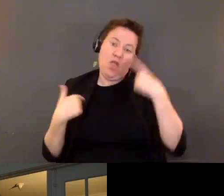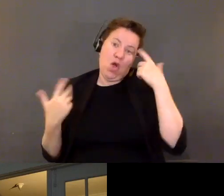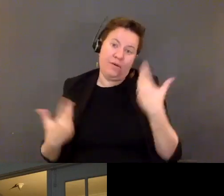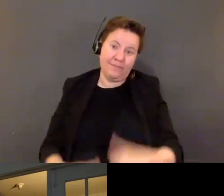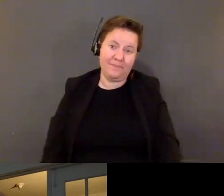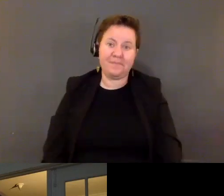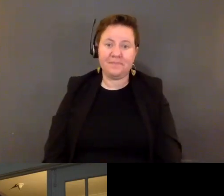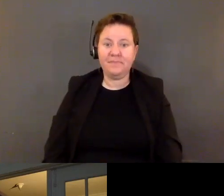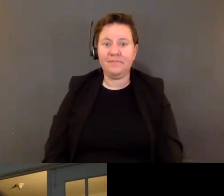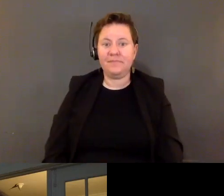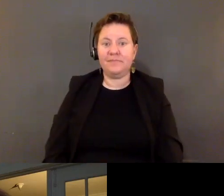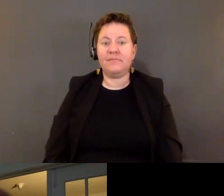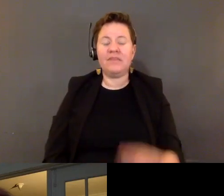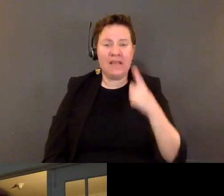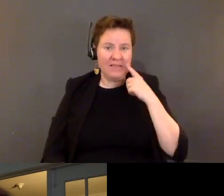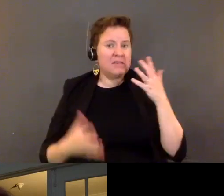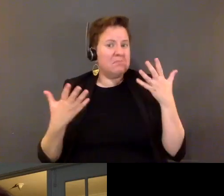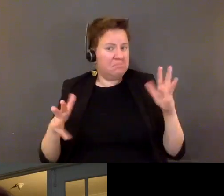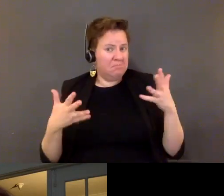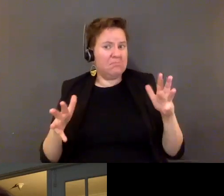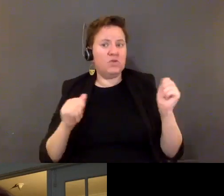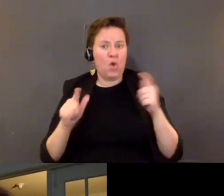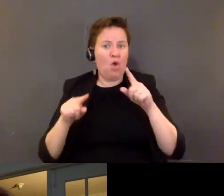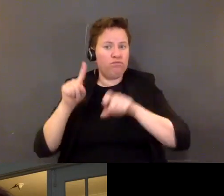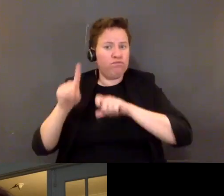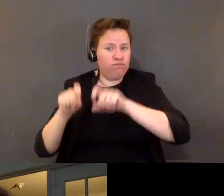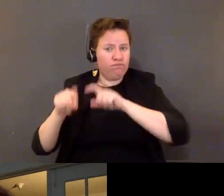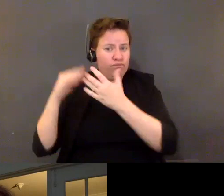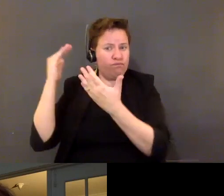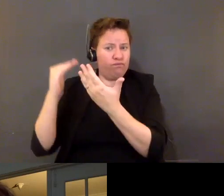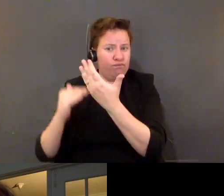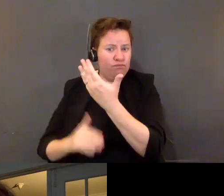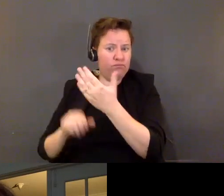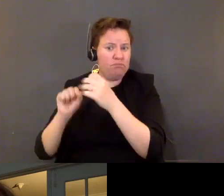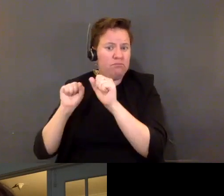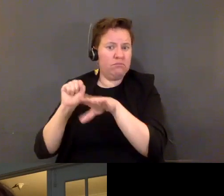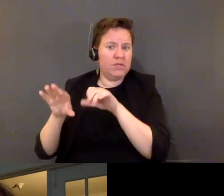uh i think that is all the questions that people have submitted i've i've skipped over one or two